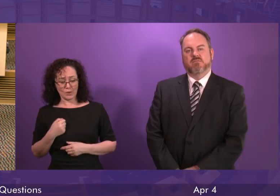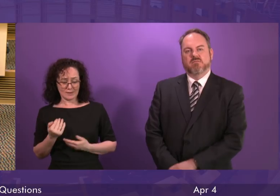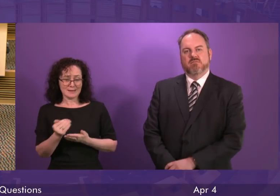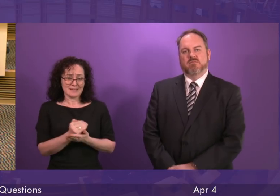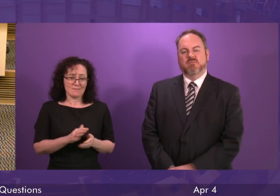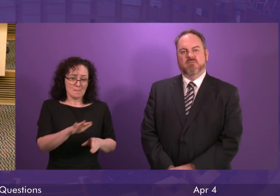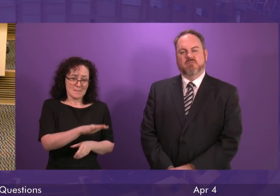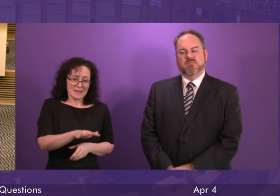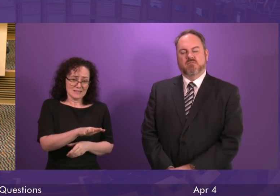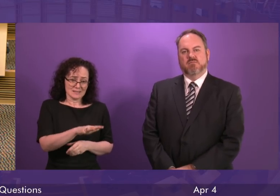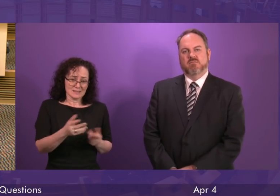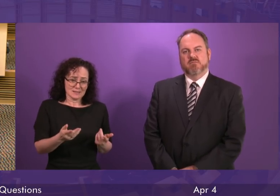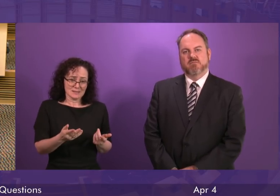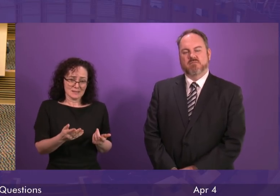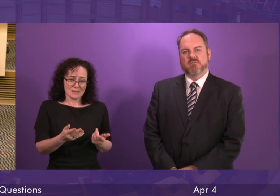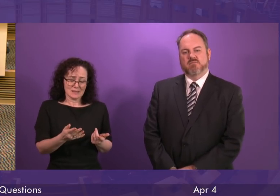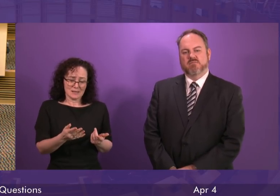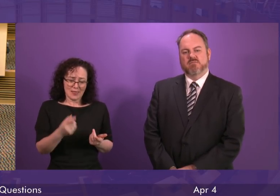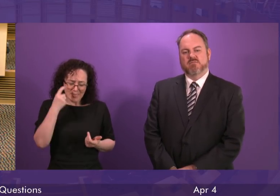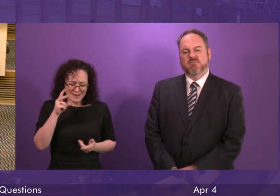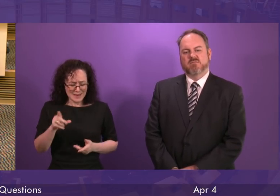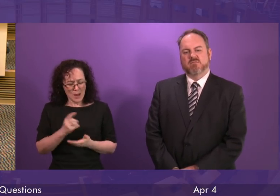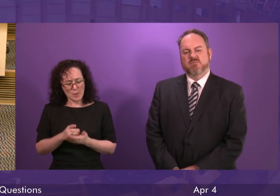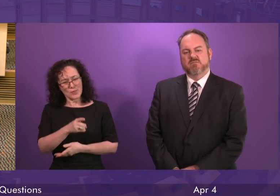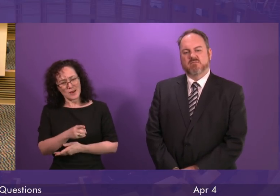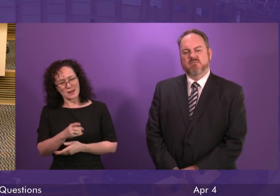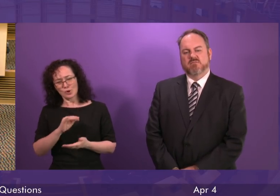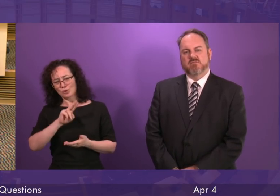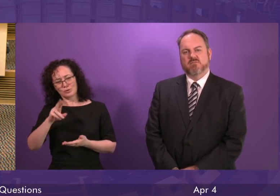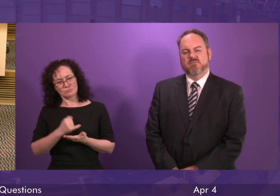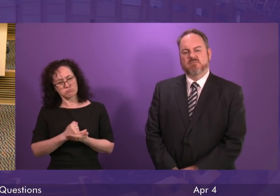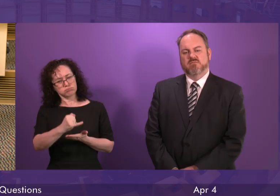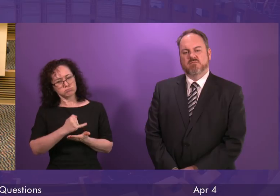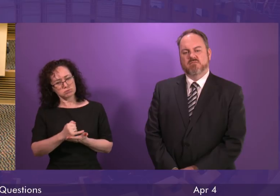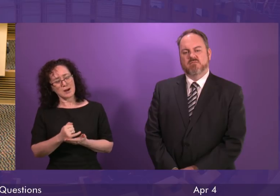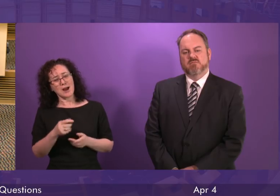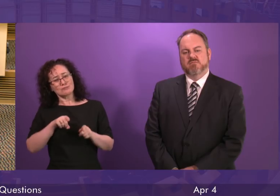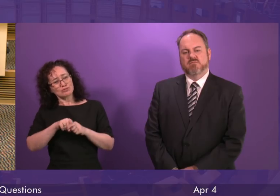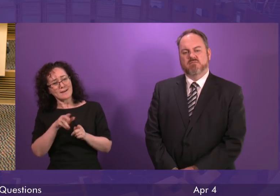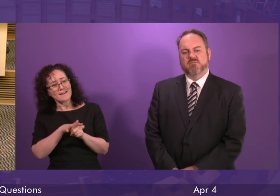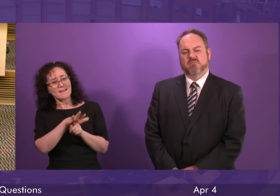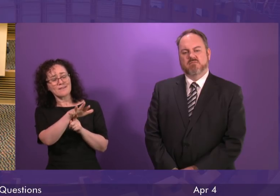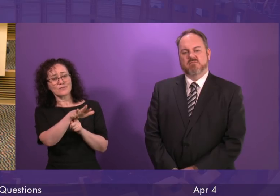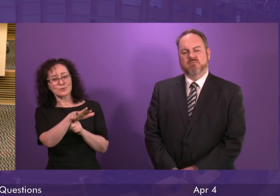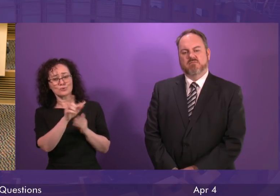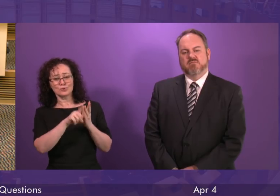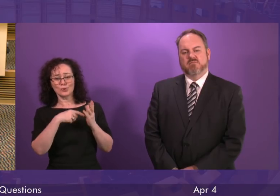he has done so, perhaps he could use any influence that he has on the United Kingdom Government to have it change its position. If the UK Government were to change its position, that